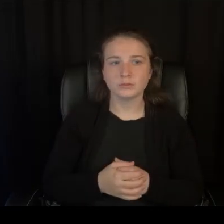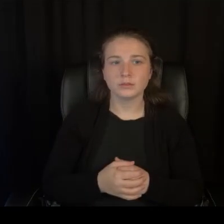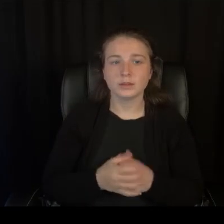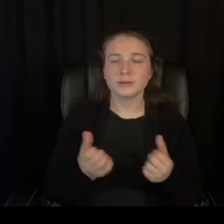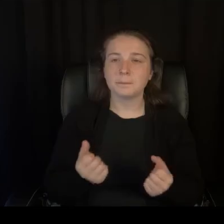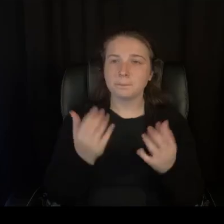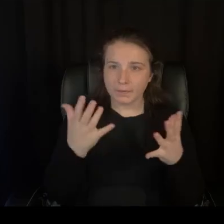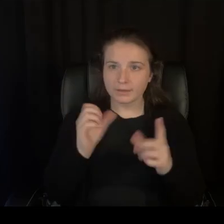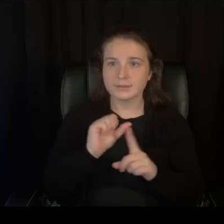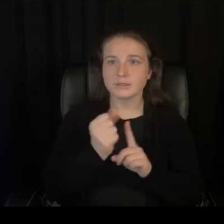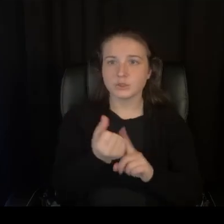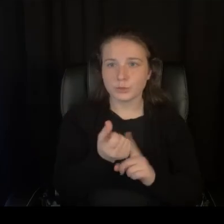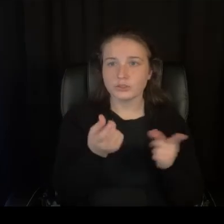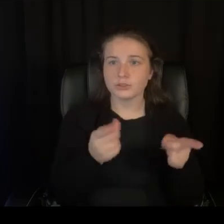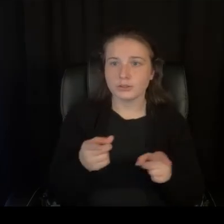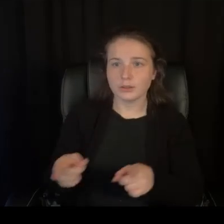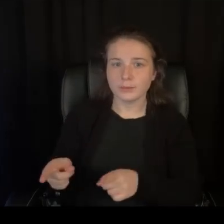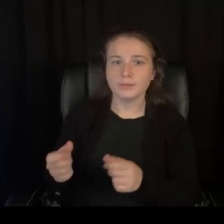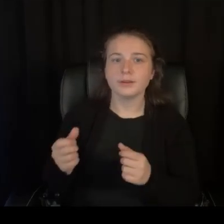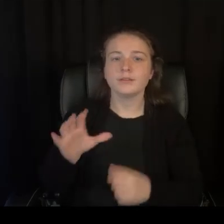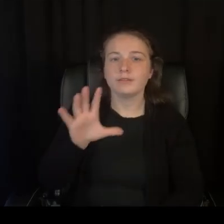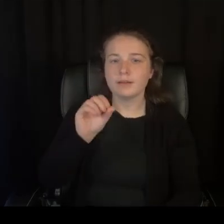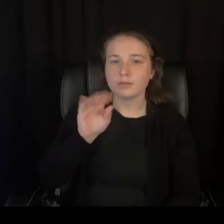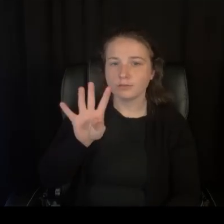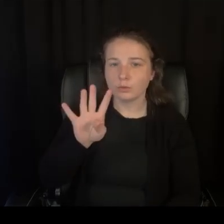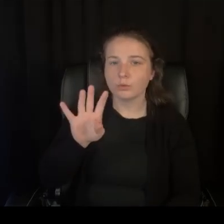In many cases, the Special Education Director or 504